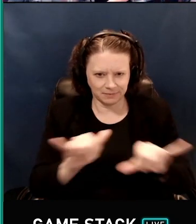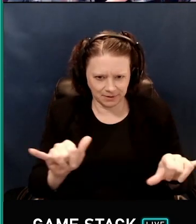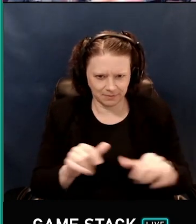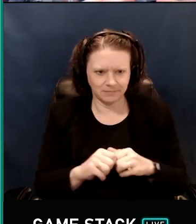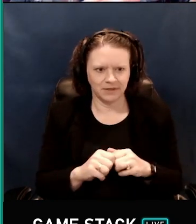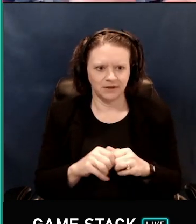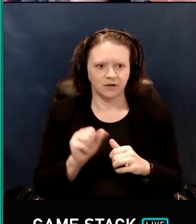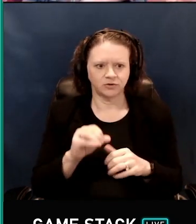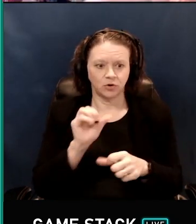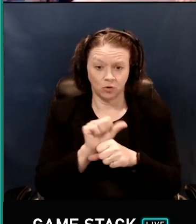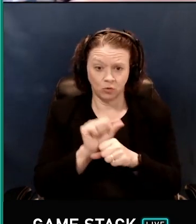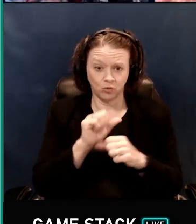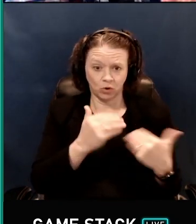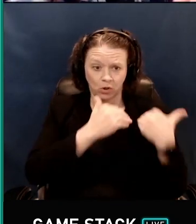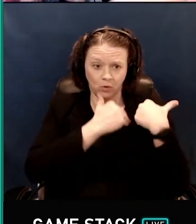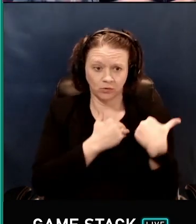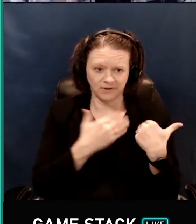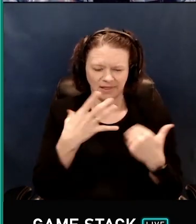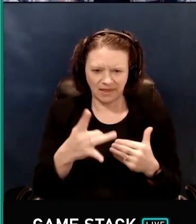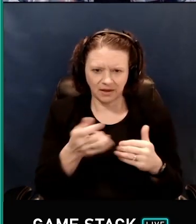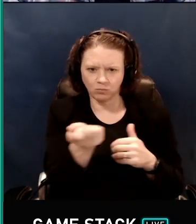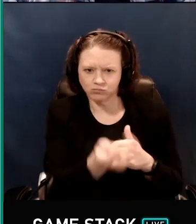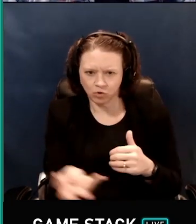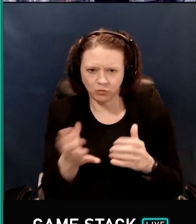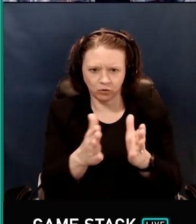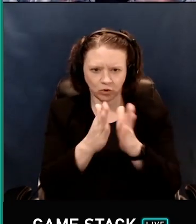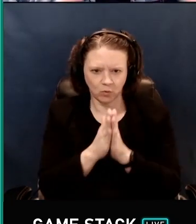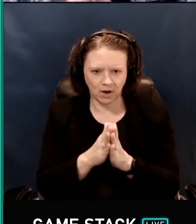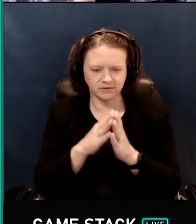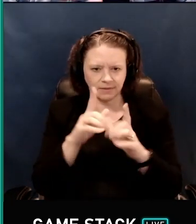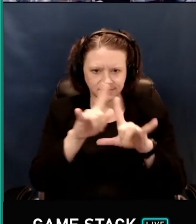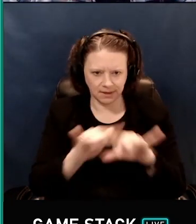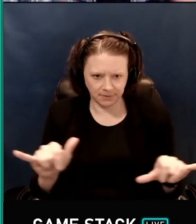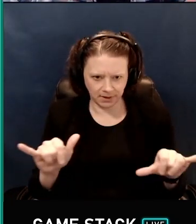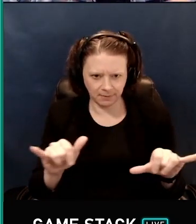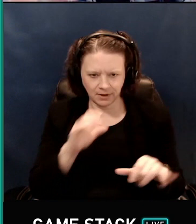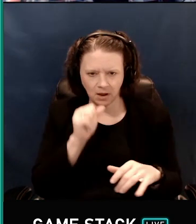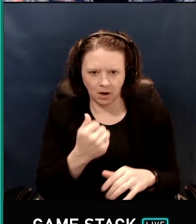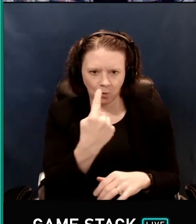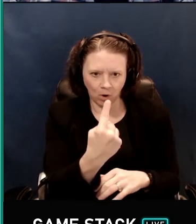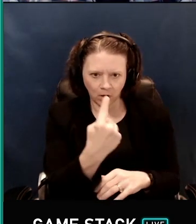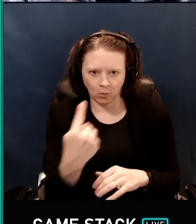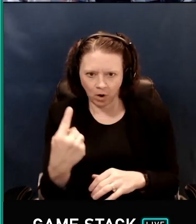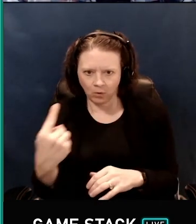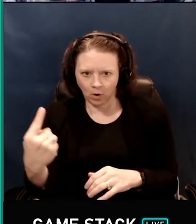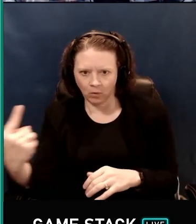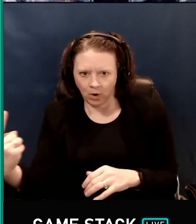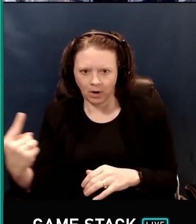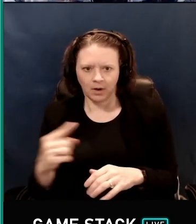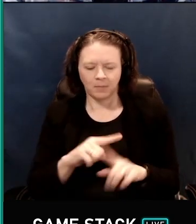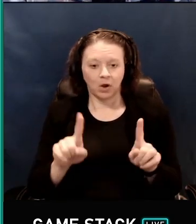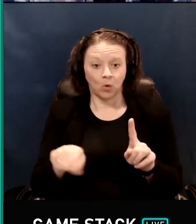Not necessarily doing one at a time, and only notifying you the application or notifying components when they